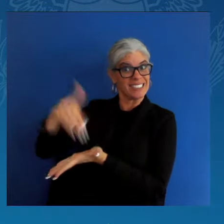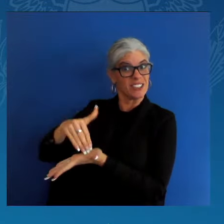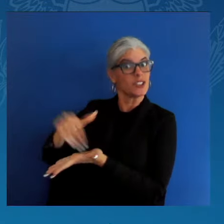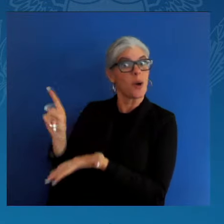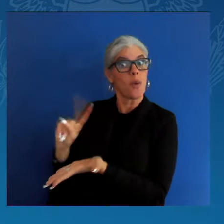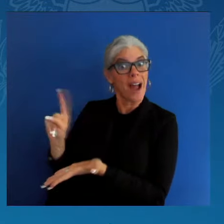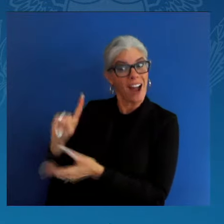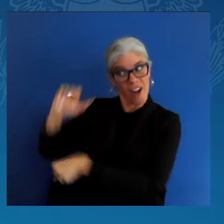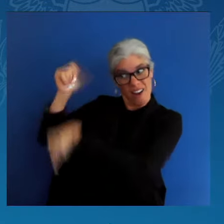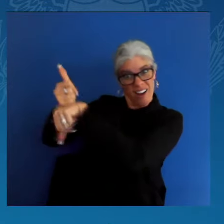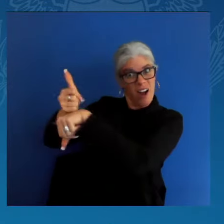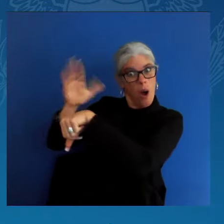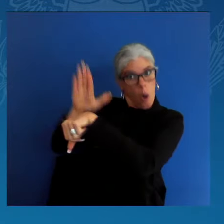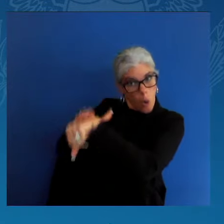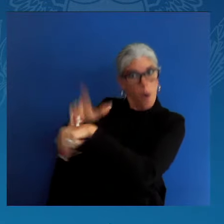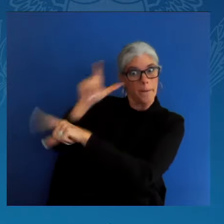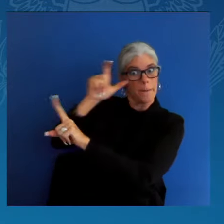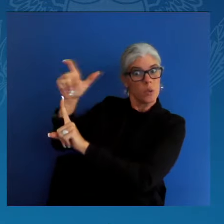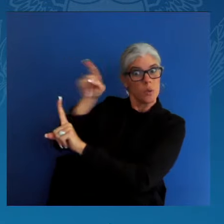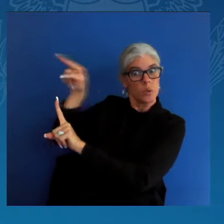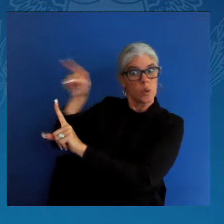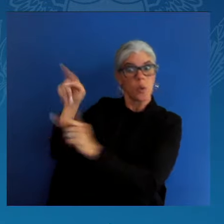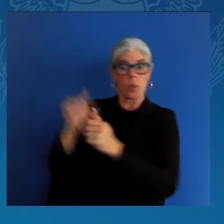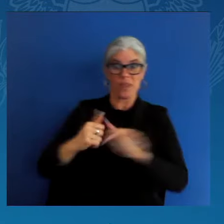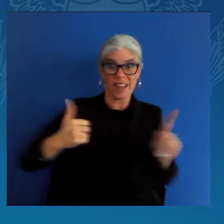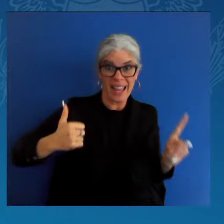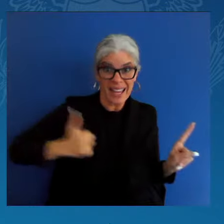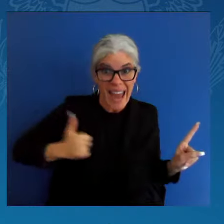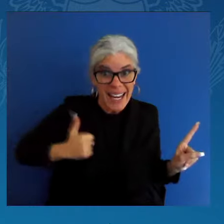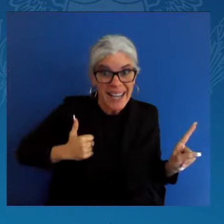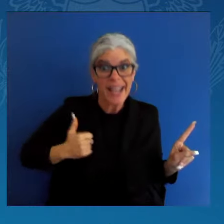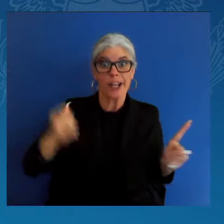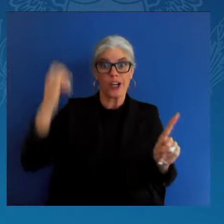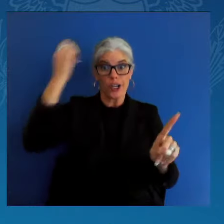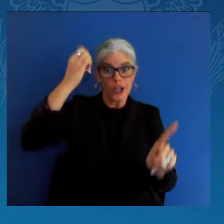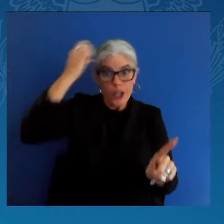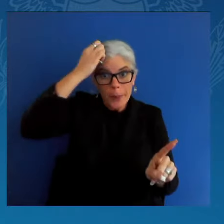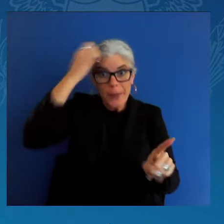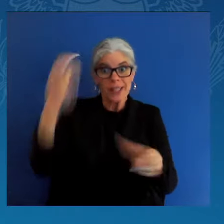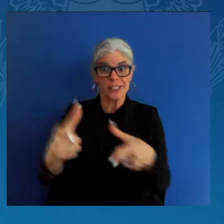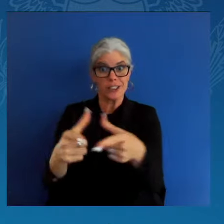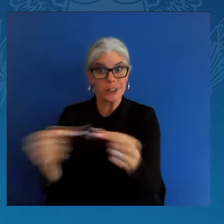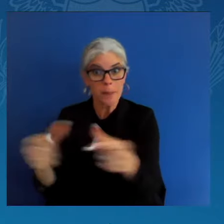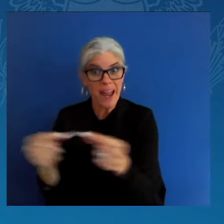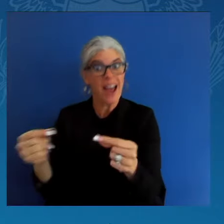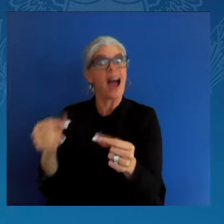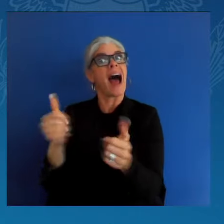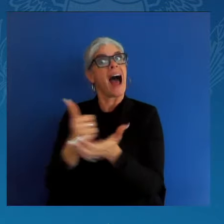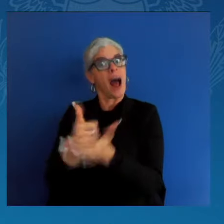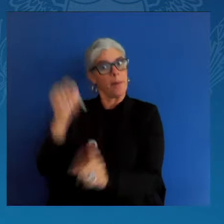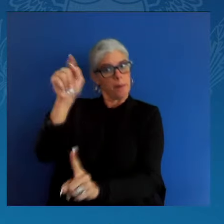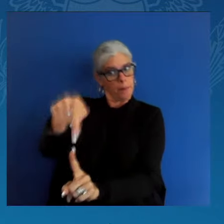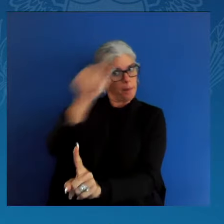essential for our exploration of the moon. NASA is also working with partners on concepts